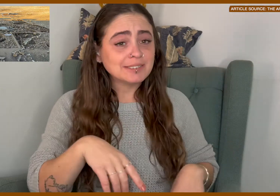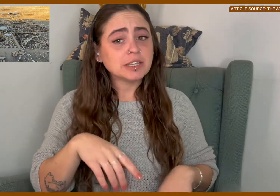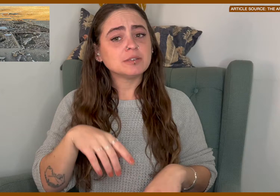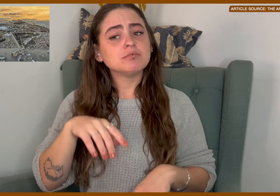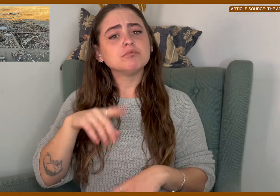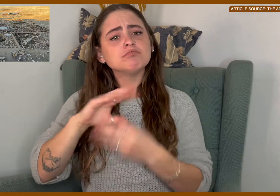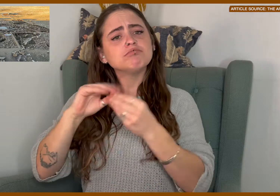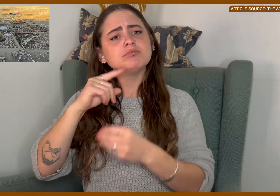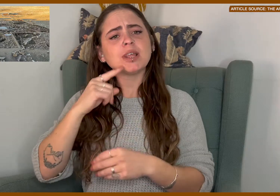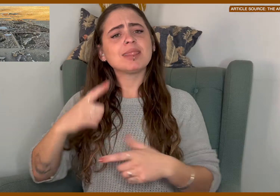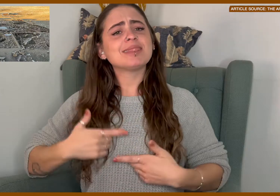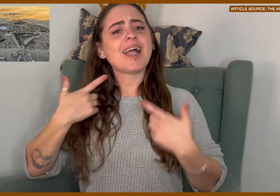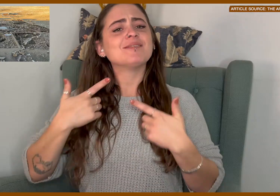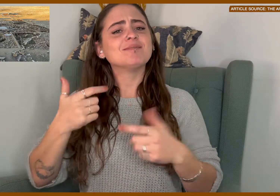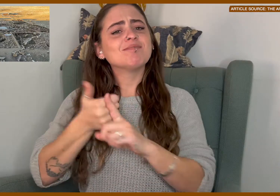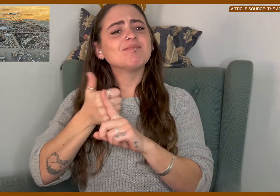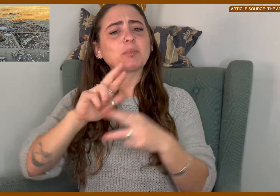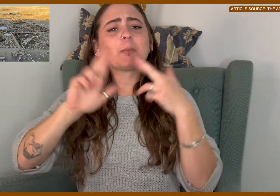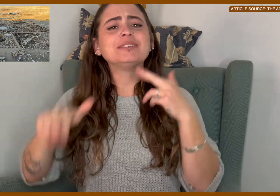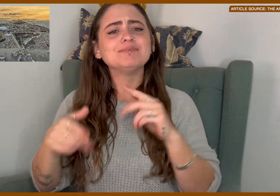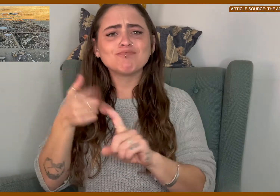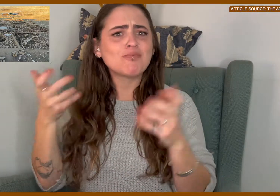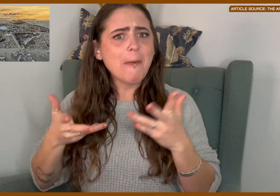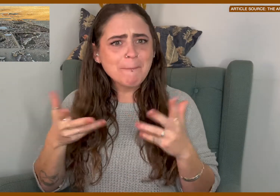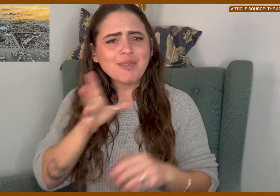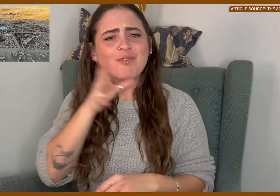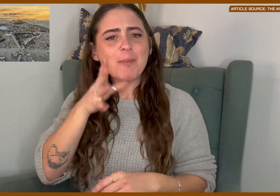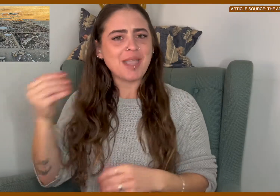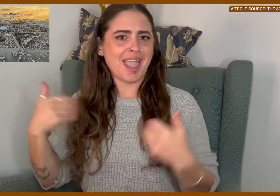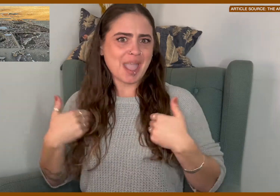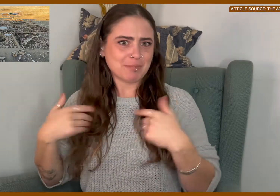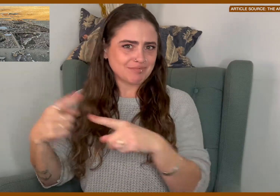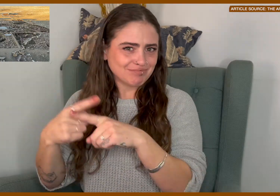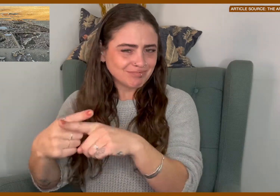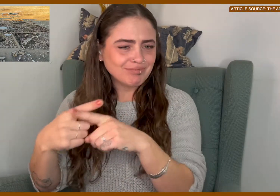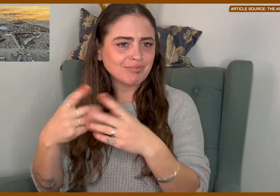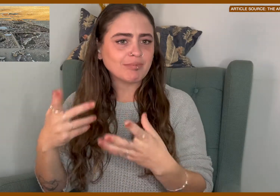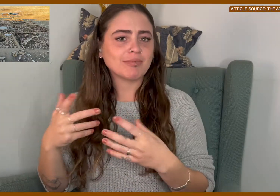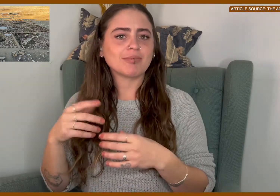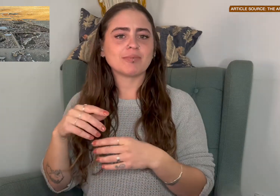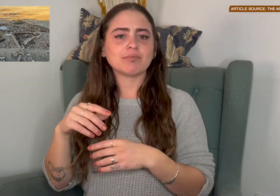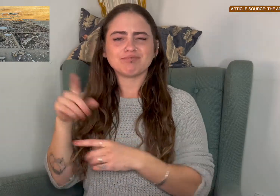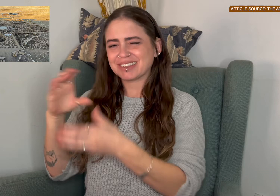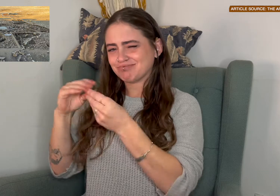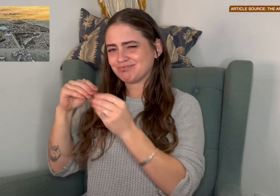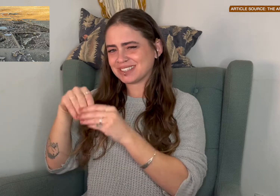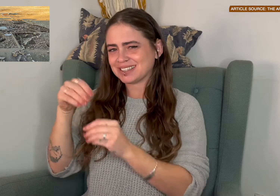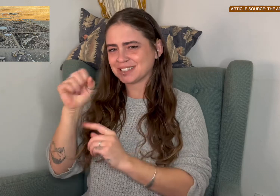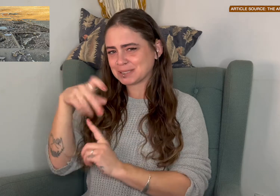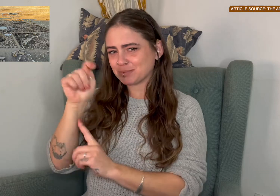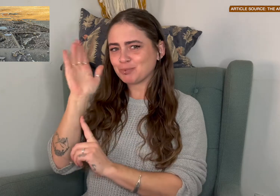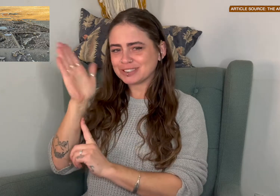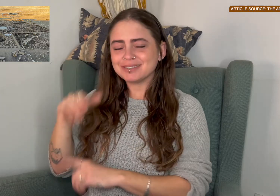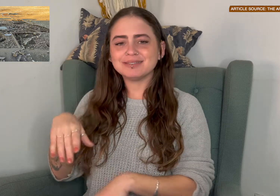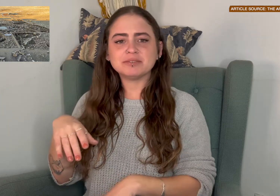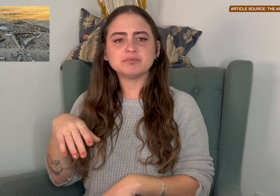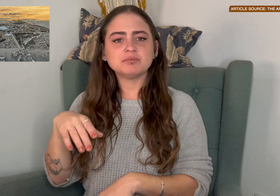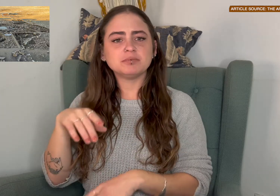that settled life resulted from farming and animal husbandry,” he said at a September presentation of the site.